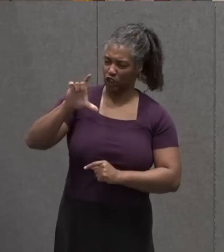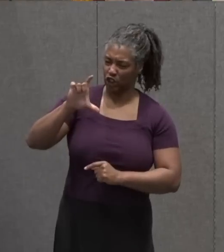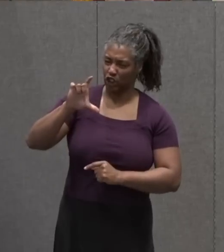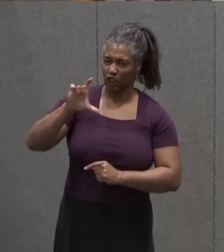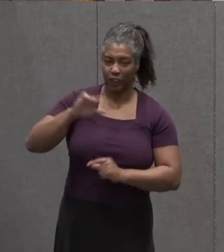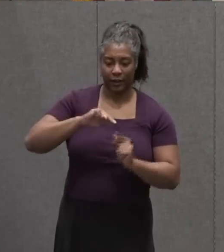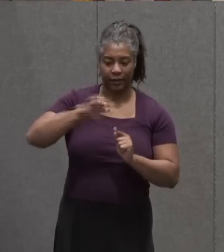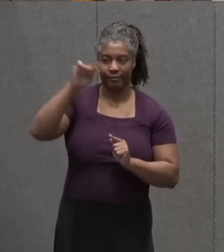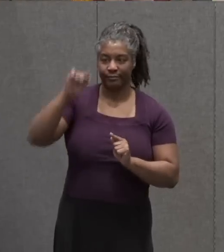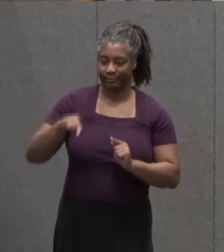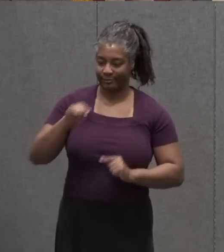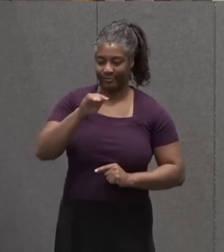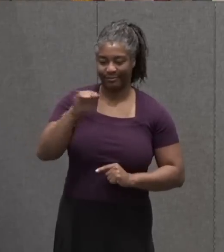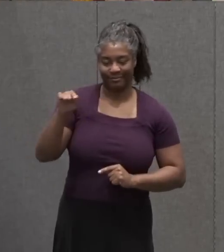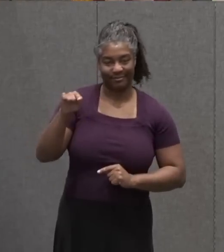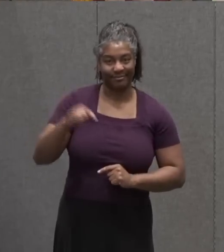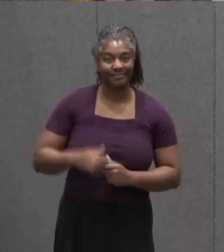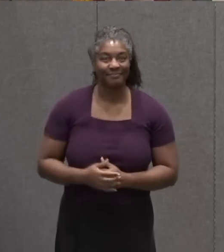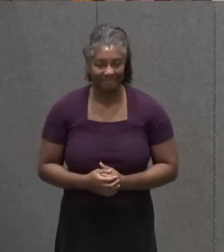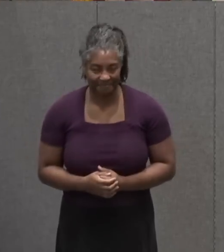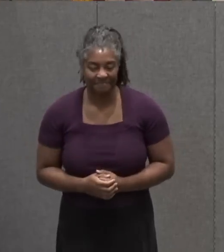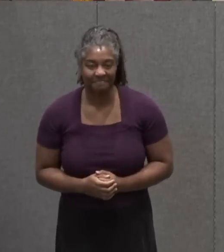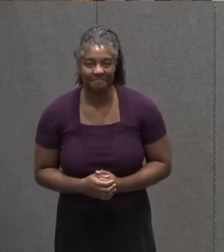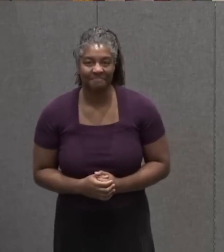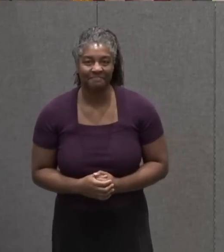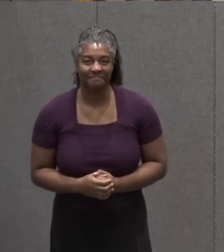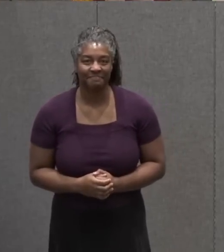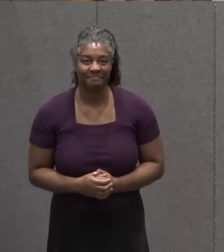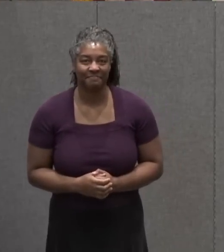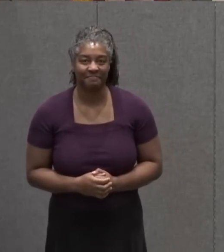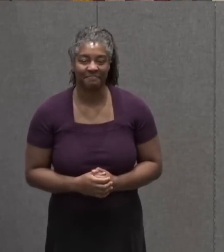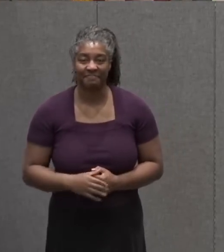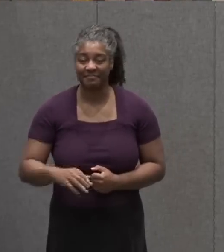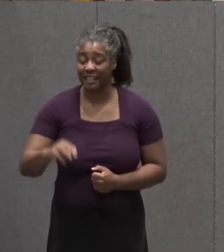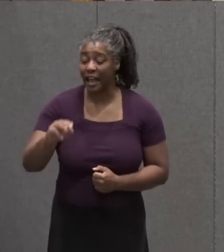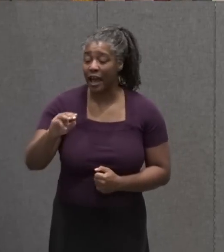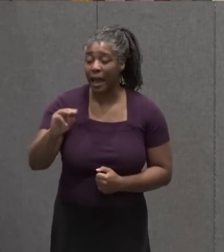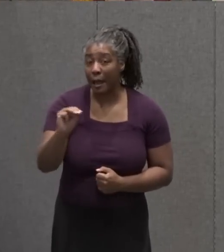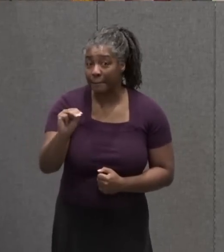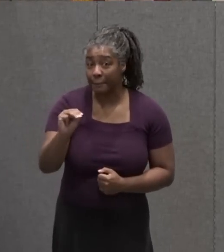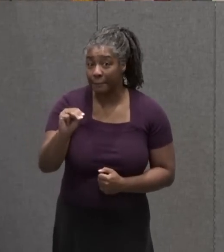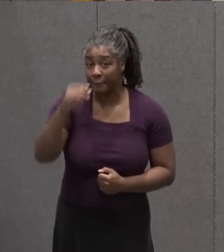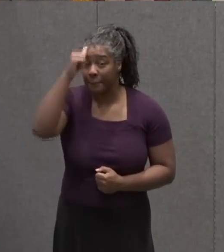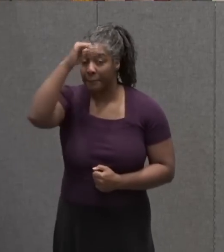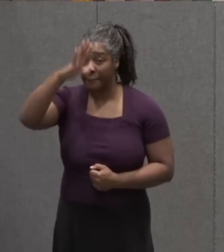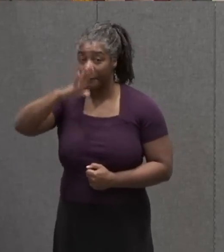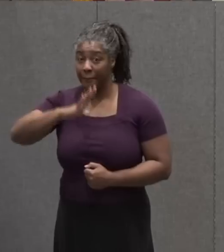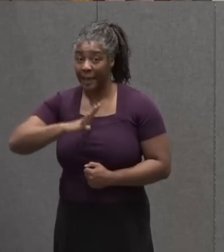Let's try the next one, m, man, M. Your turn.